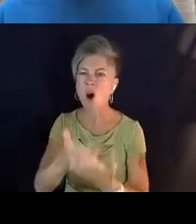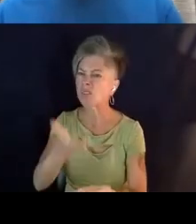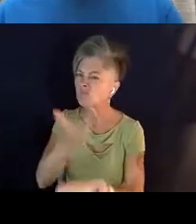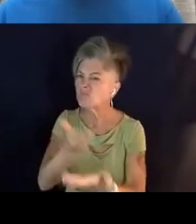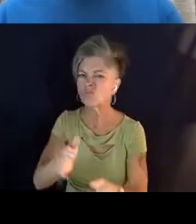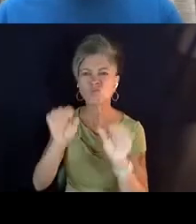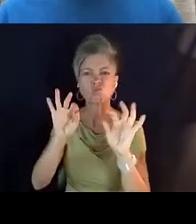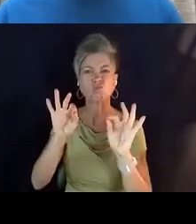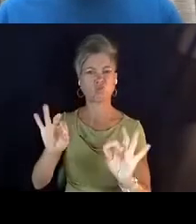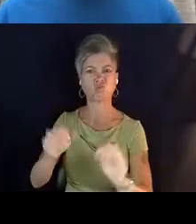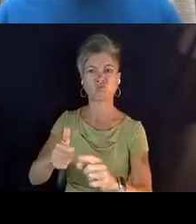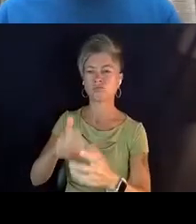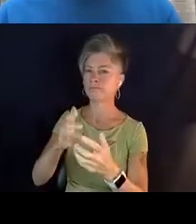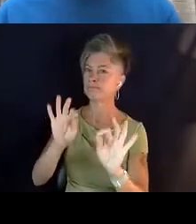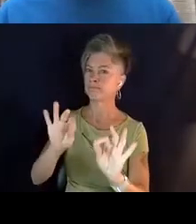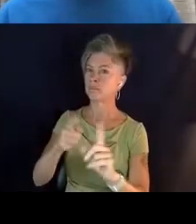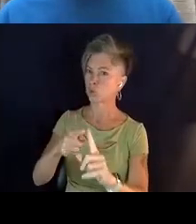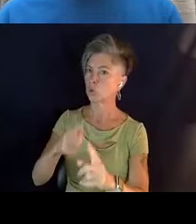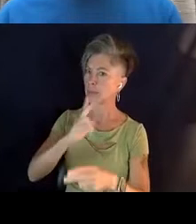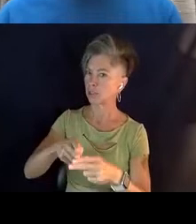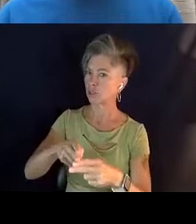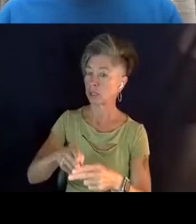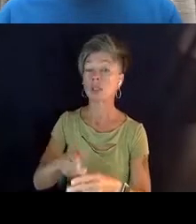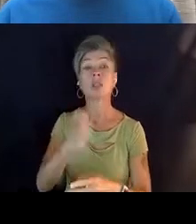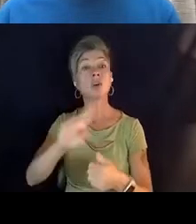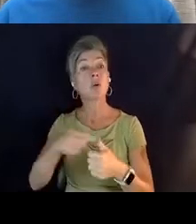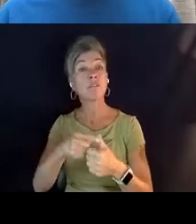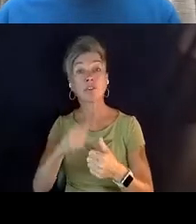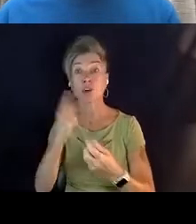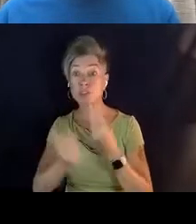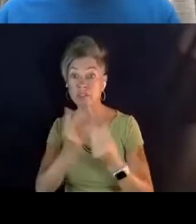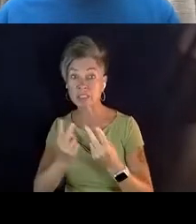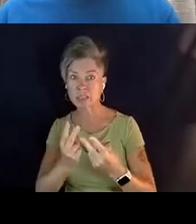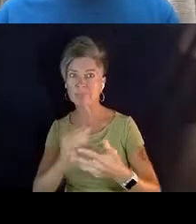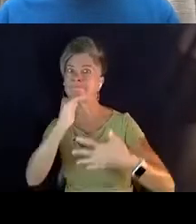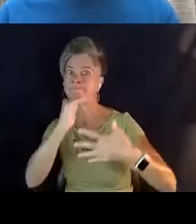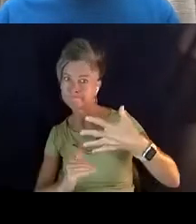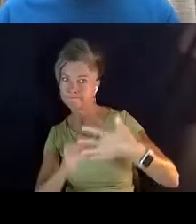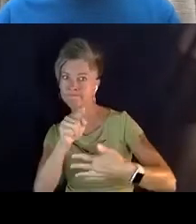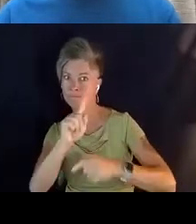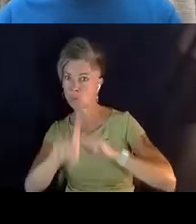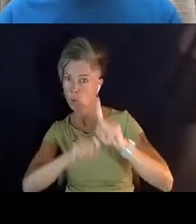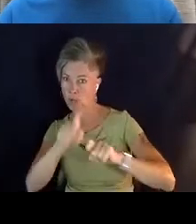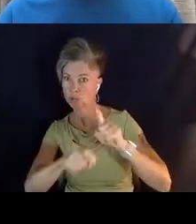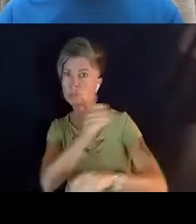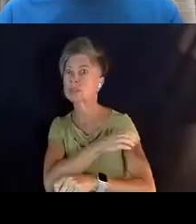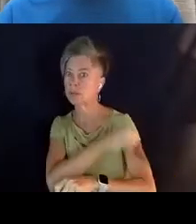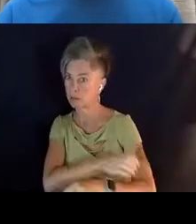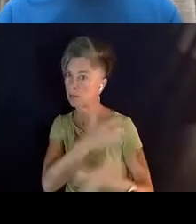So at your first visit, these are some of the questions that I know our providers in our clinic ask. I certainly ask these as well.